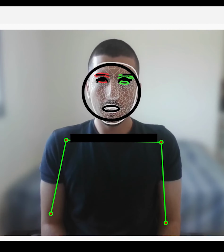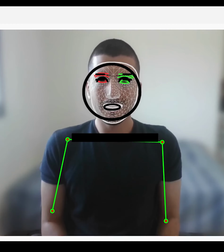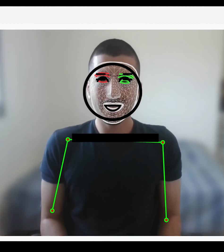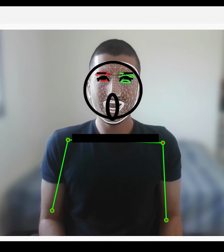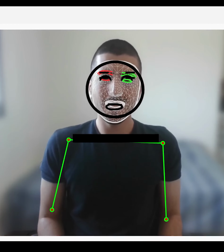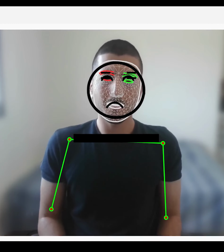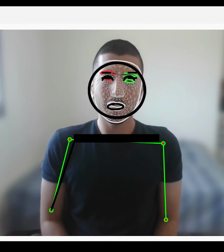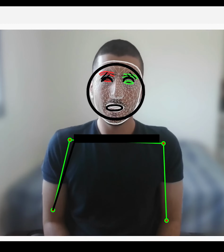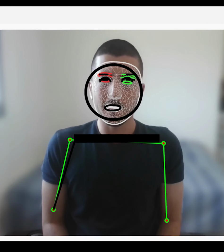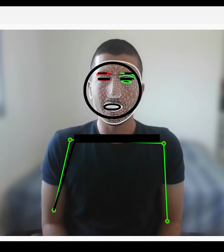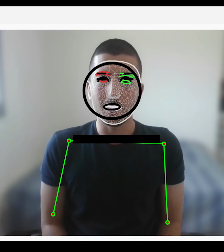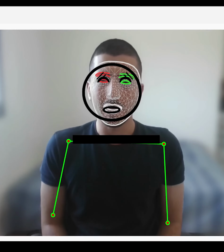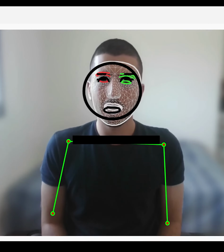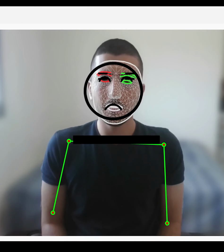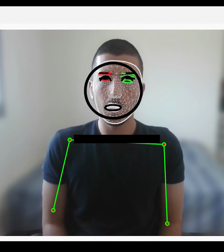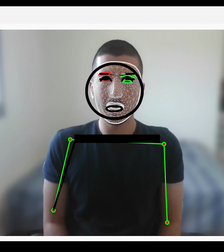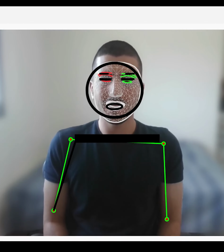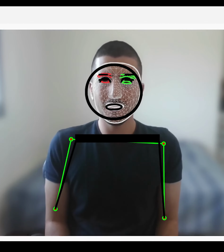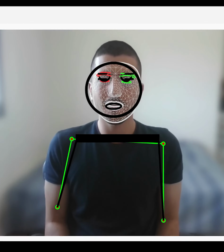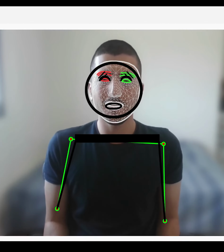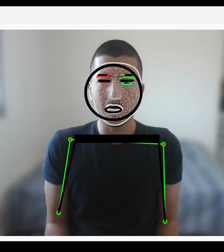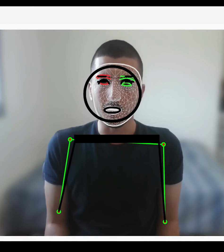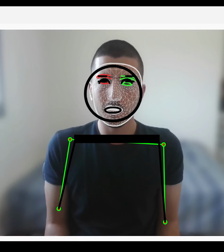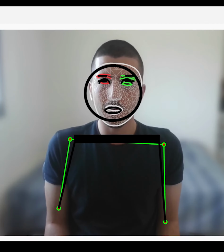I’ve taken the playground app I keep showing in different videos,